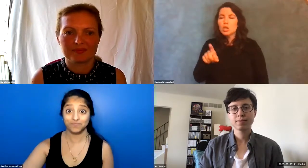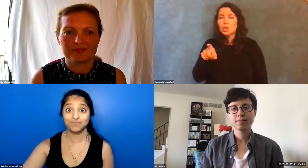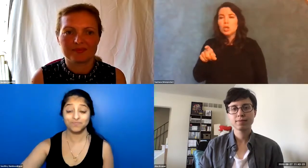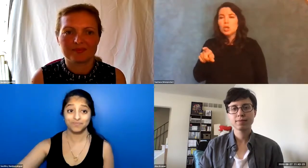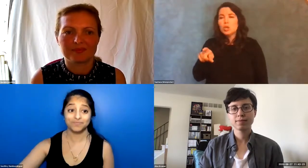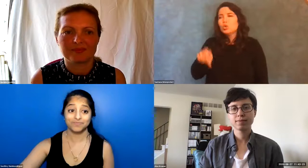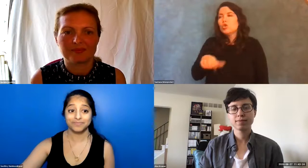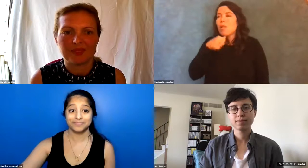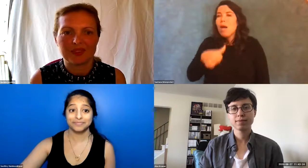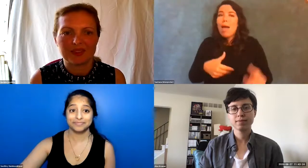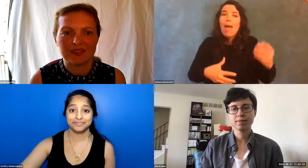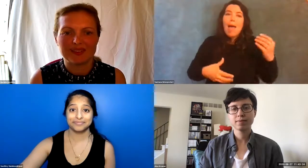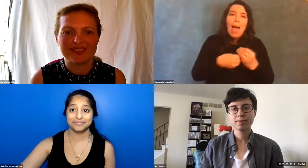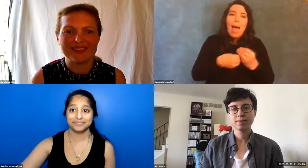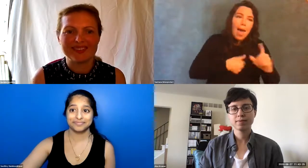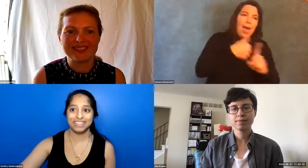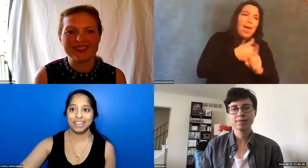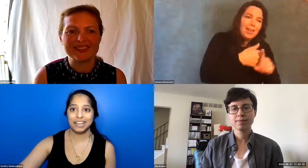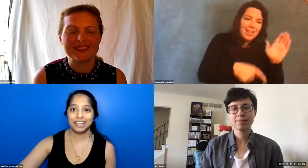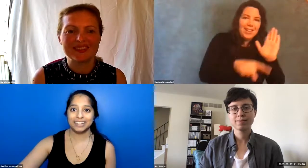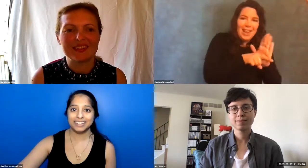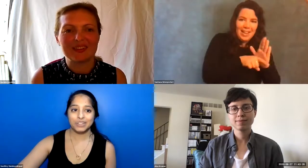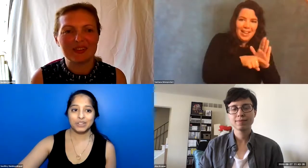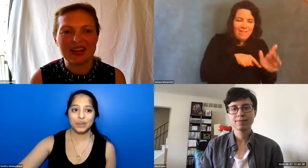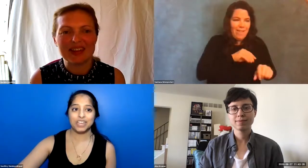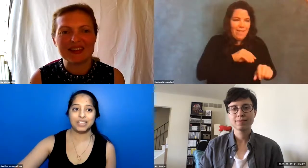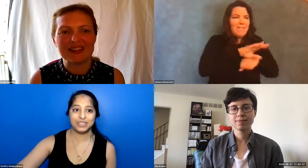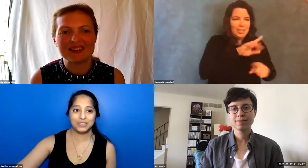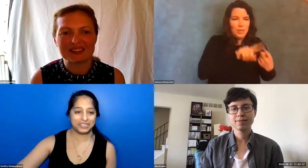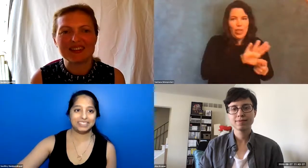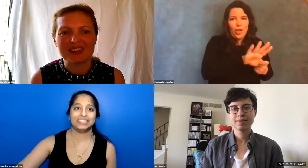that was very long. Savithry Namboodiripad: I think it's --